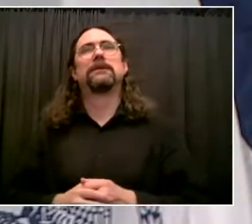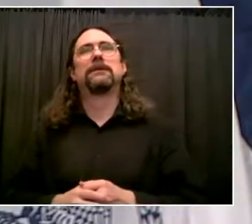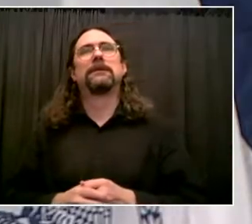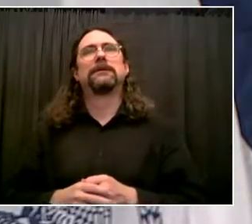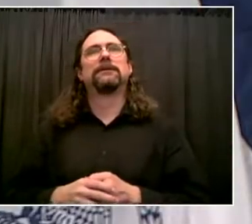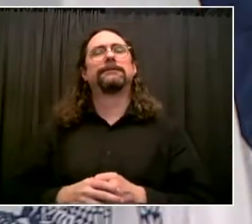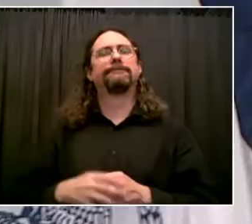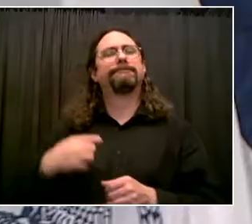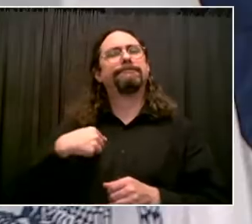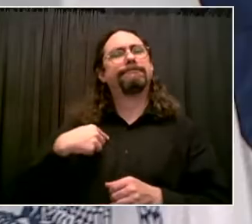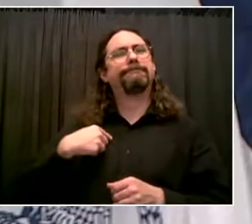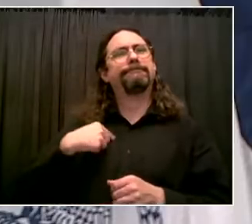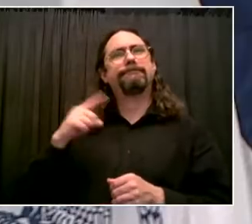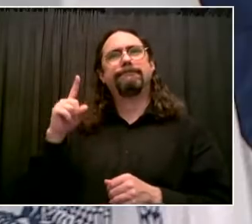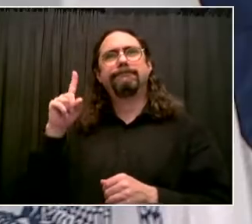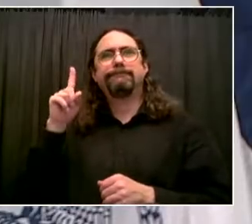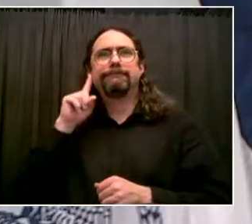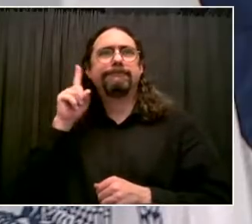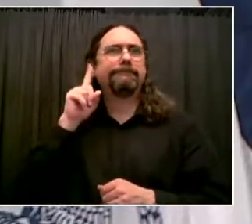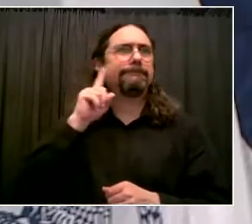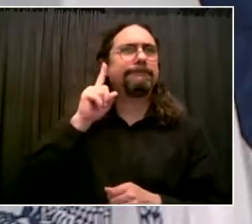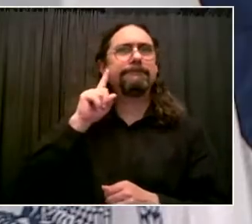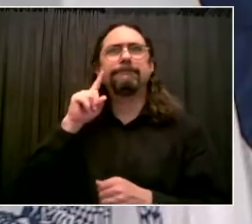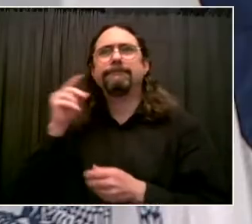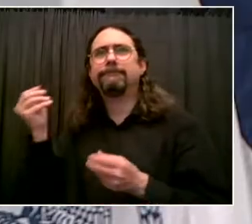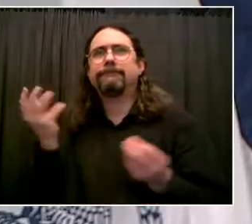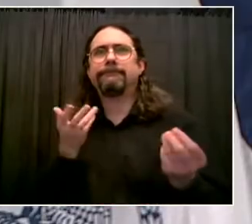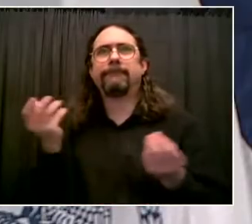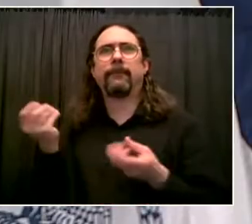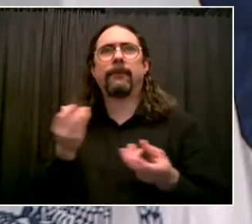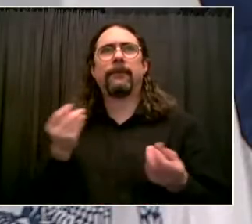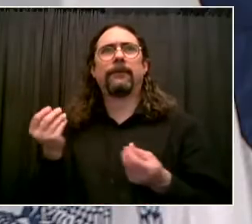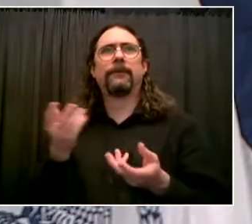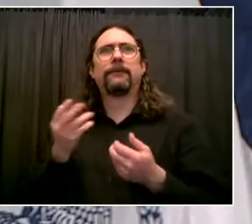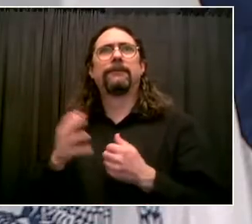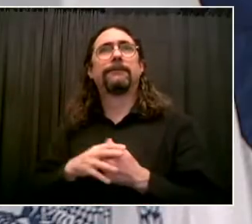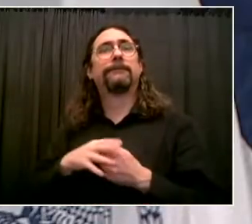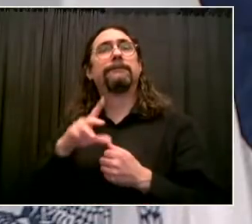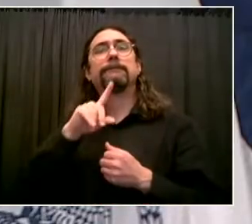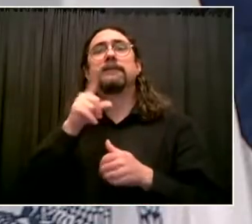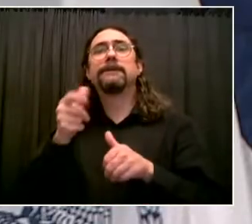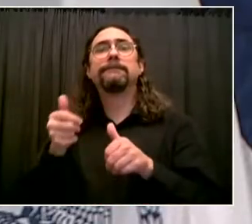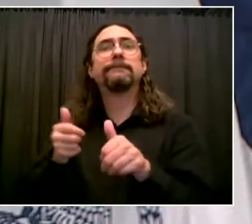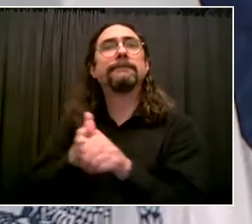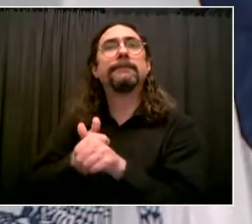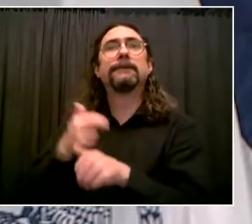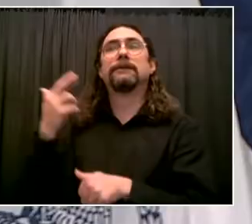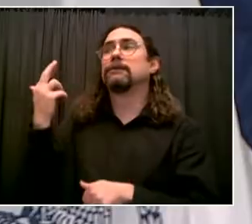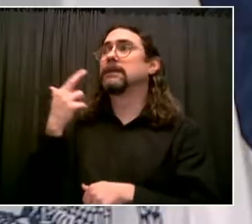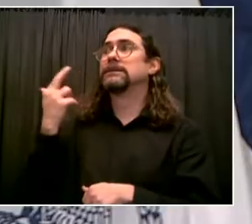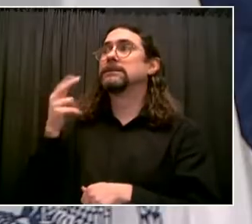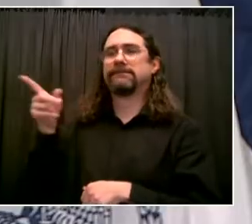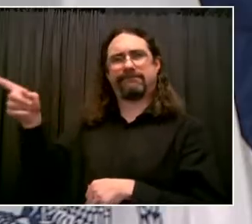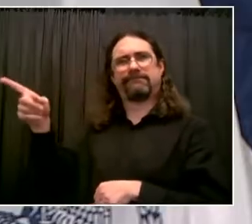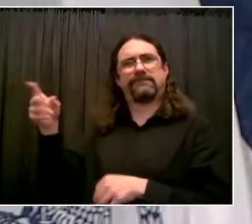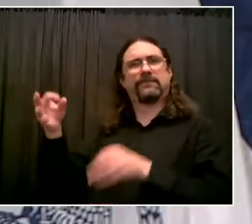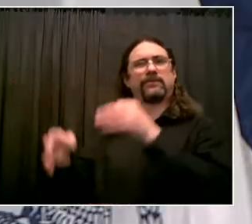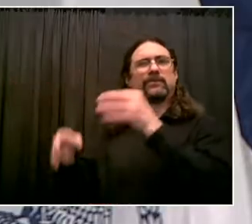SEN ERCEENTLY. WE HAVE BEEN HEARING FROM POLICE OFFICIALS